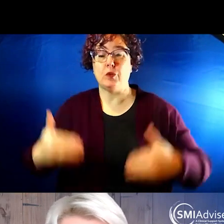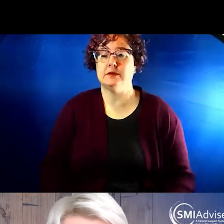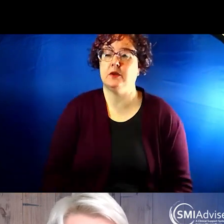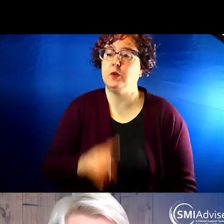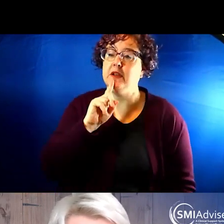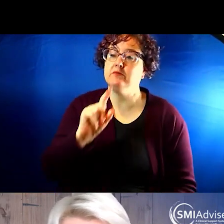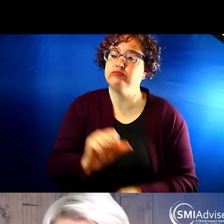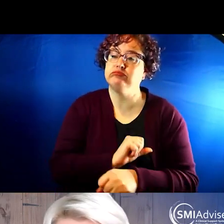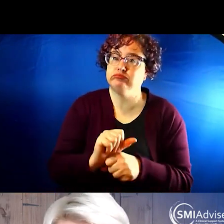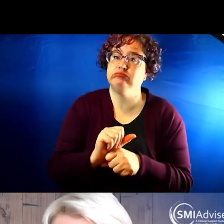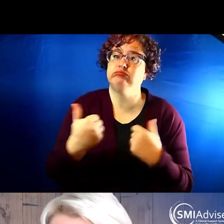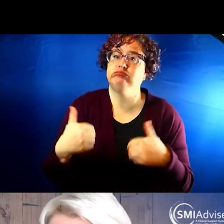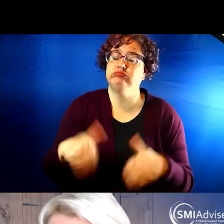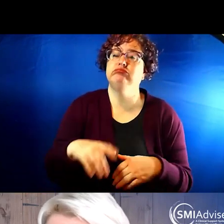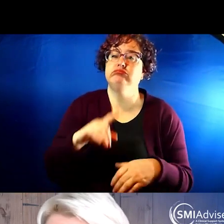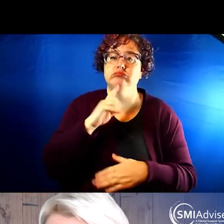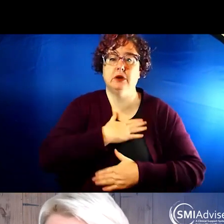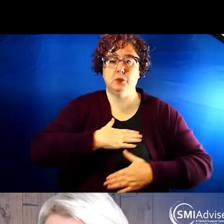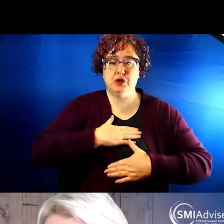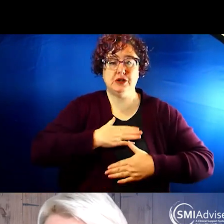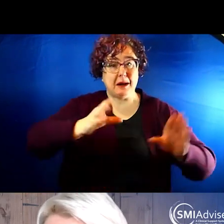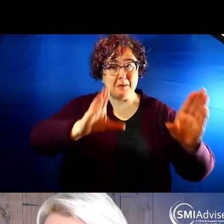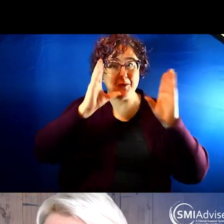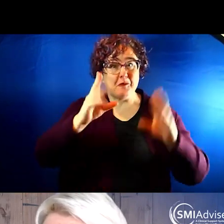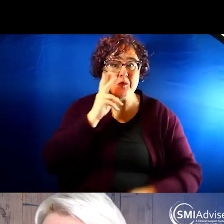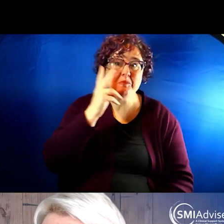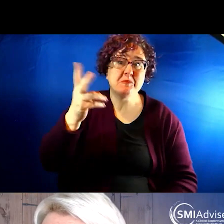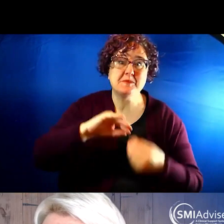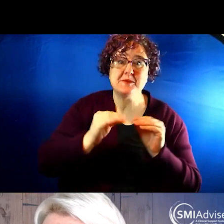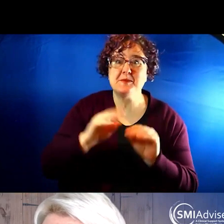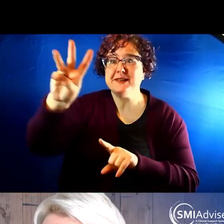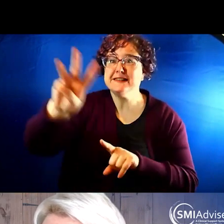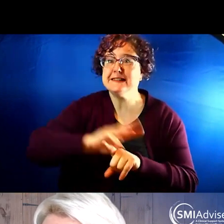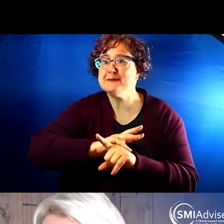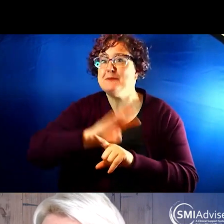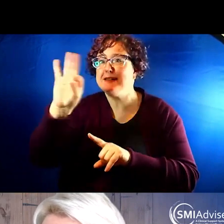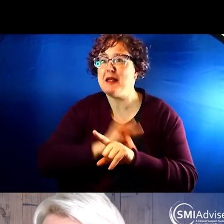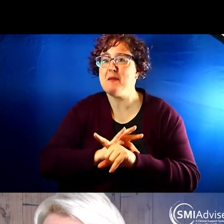I LOOK FORWARD TO HEARING WHAT HAPPENS IN 6 TO 9 MONTHS.